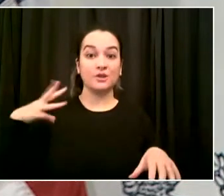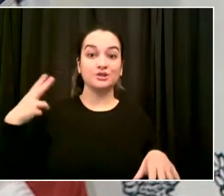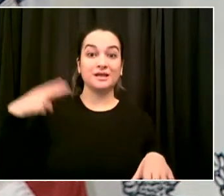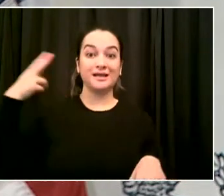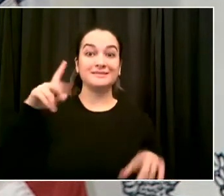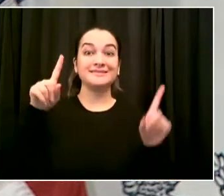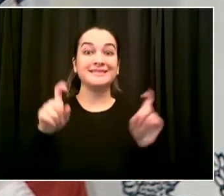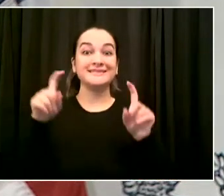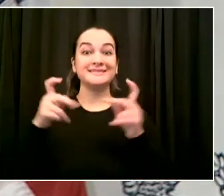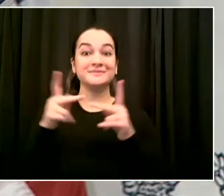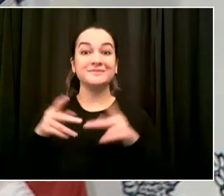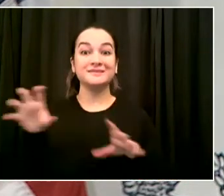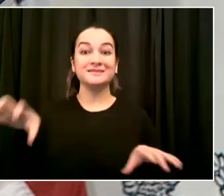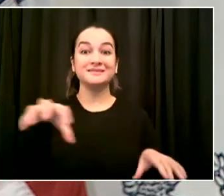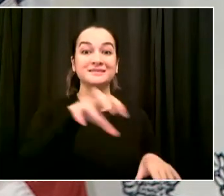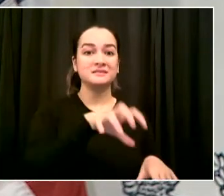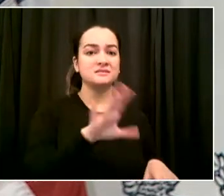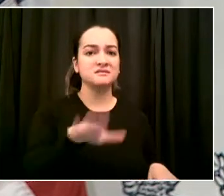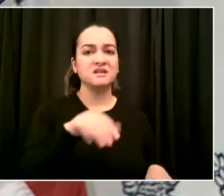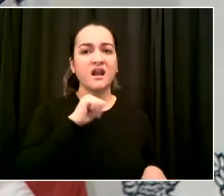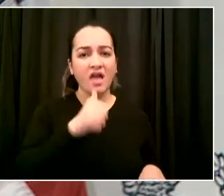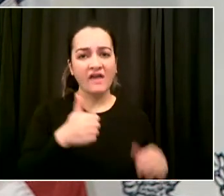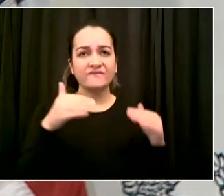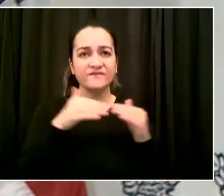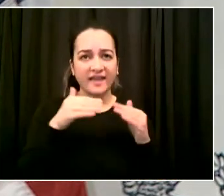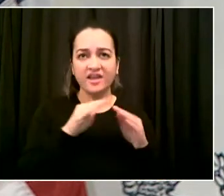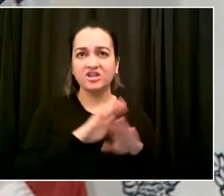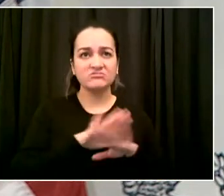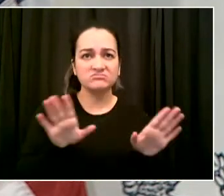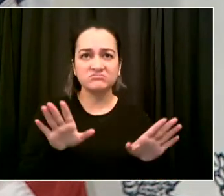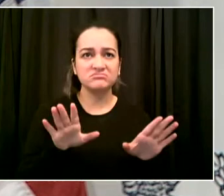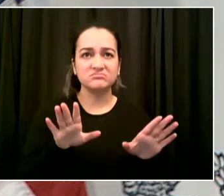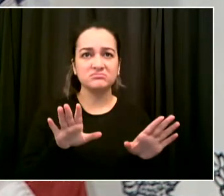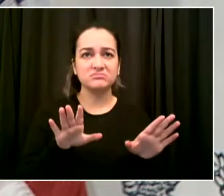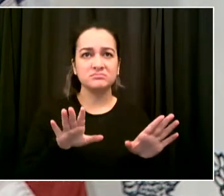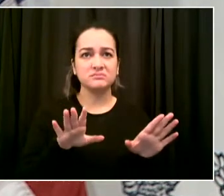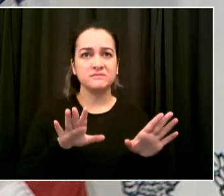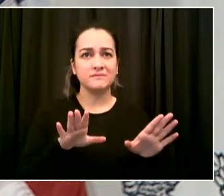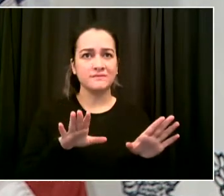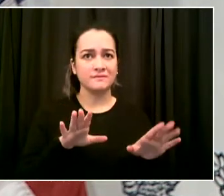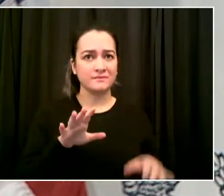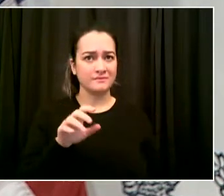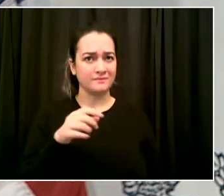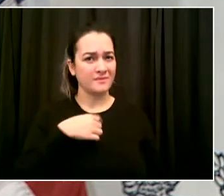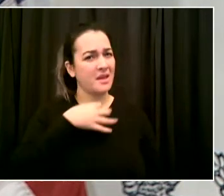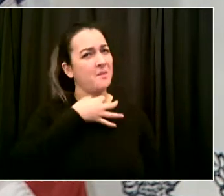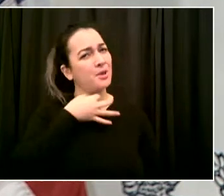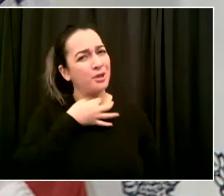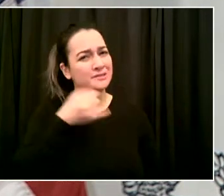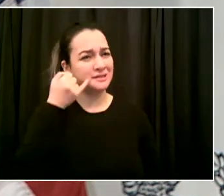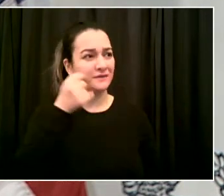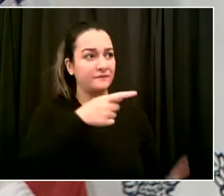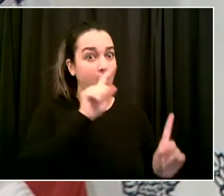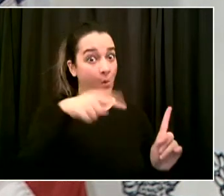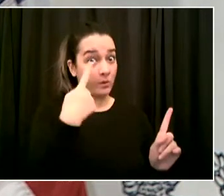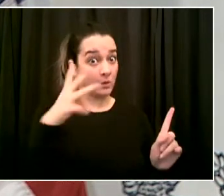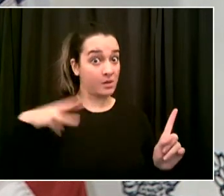IT WAS LARGELY DOLING OUT VACCINES TO OUT- OF-TOWNERS, ARE YOU SEEING ANY MSIILAR PHENOMENA AT